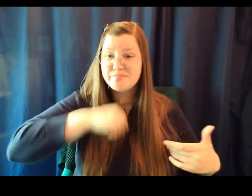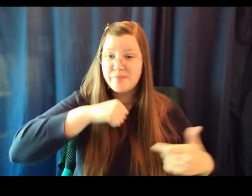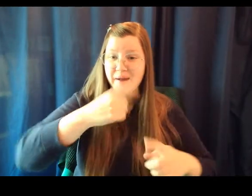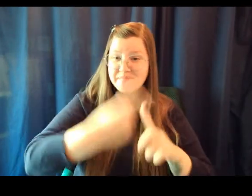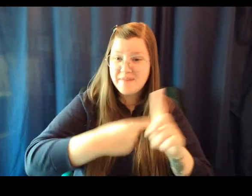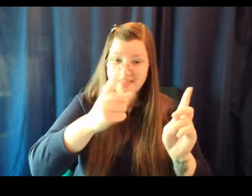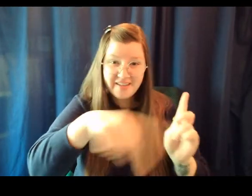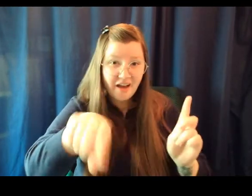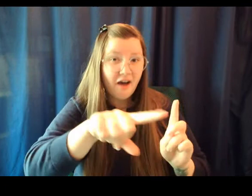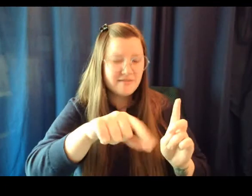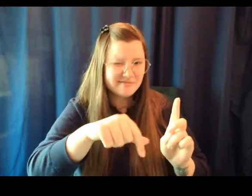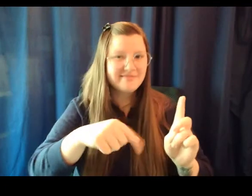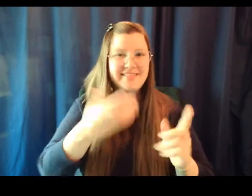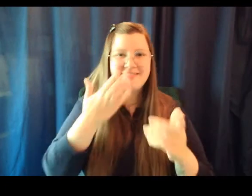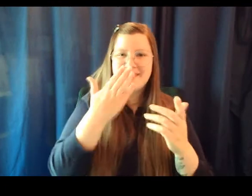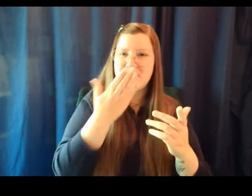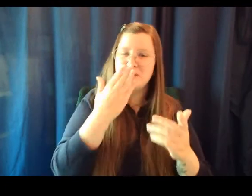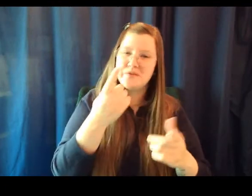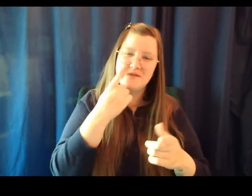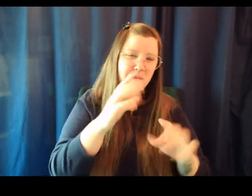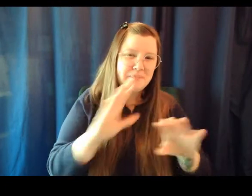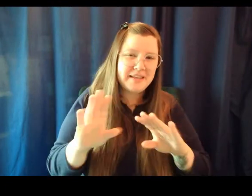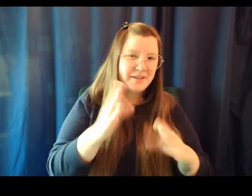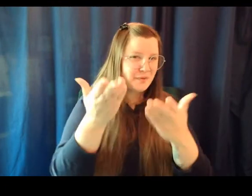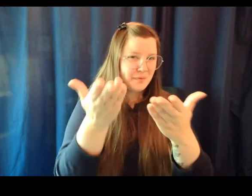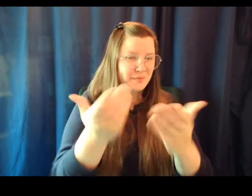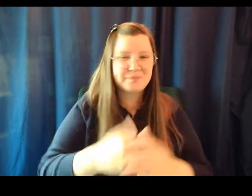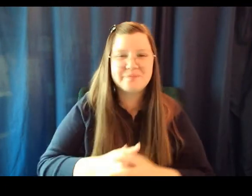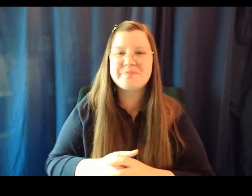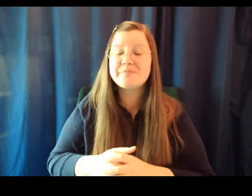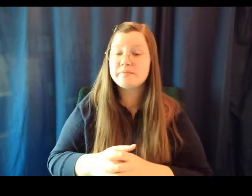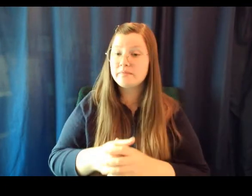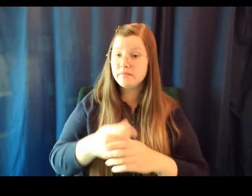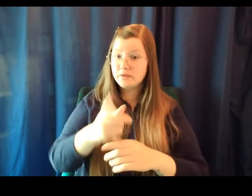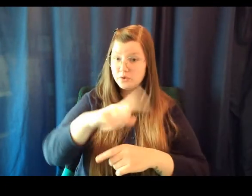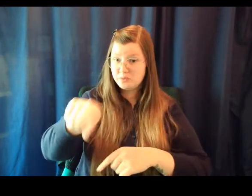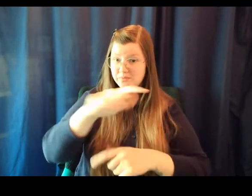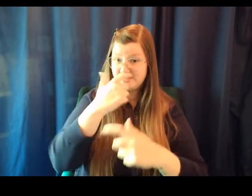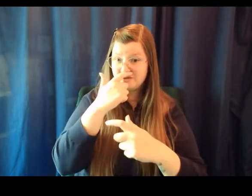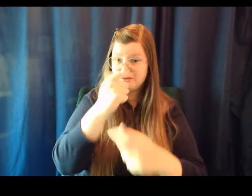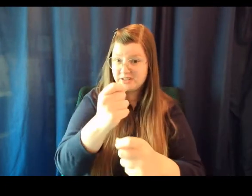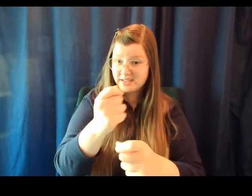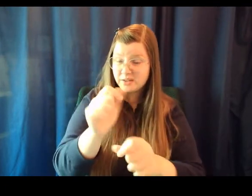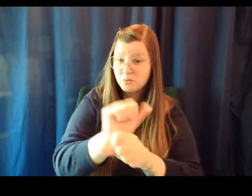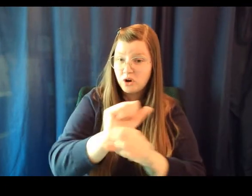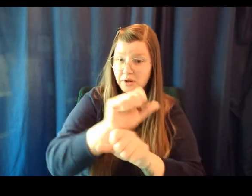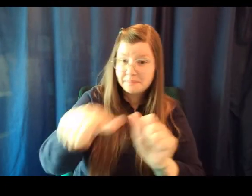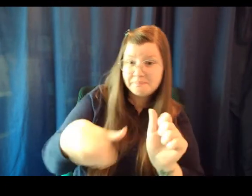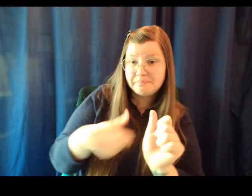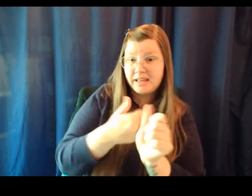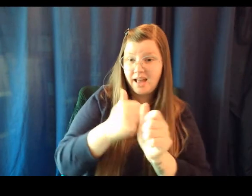Do you have any interest in working behind the scenes during the live theatre produced